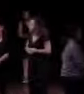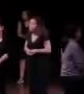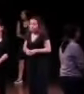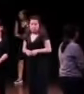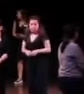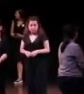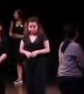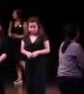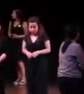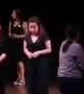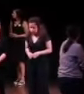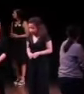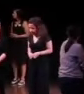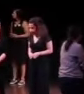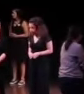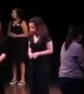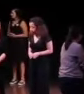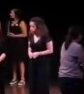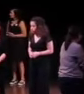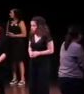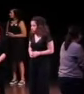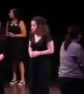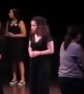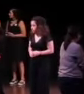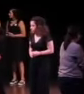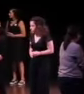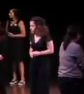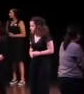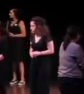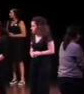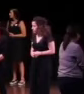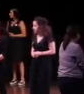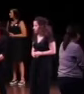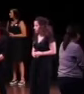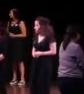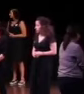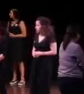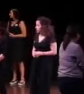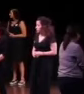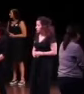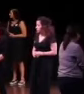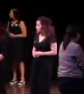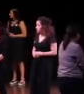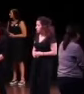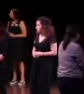Yeah, so as you can tell, we took a ton of liberties with the script there, right?